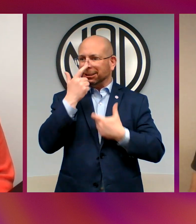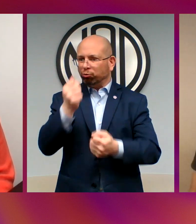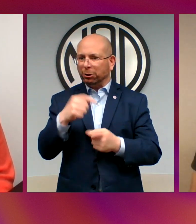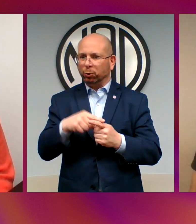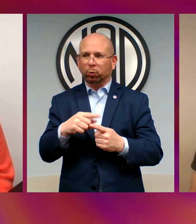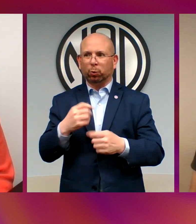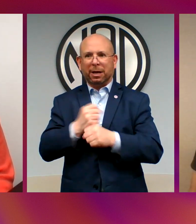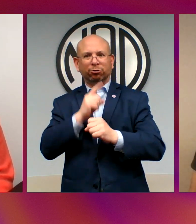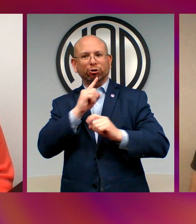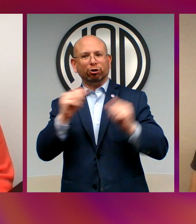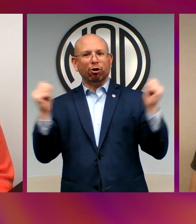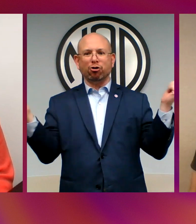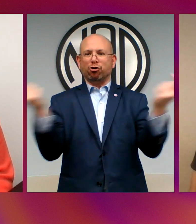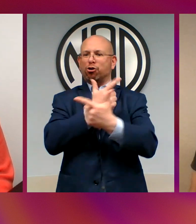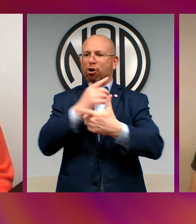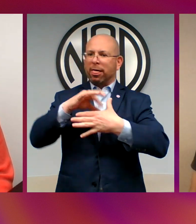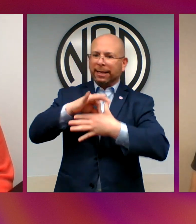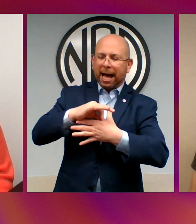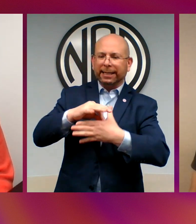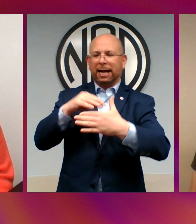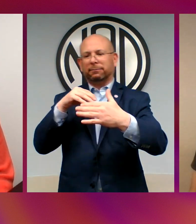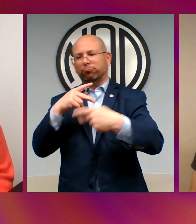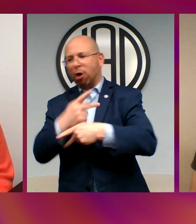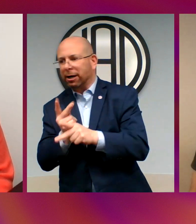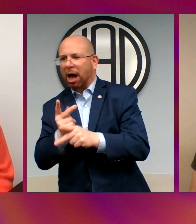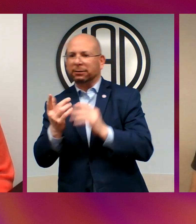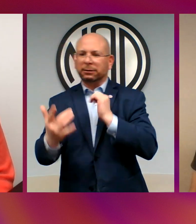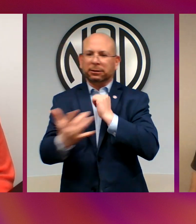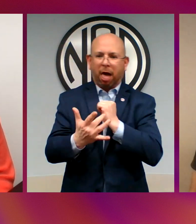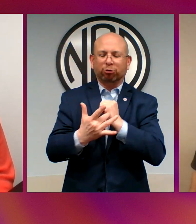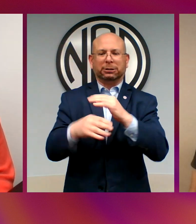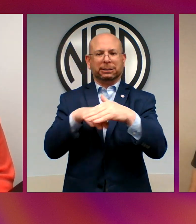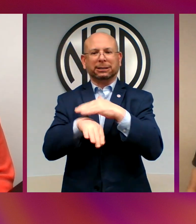all tech, all services, all access.